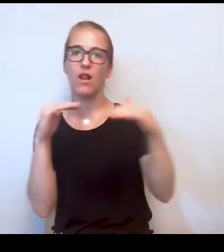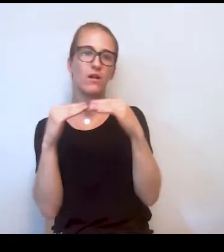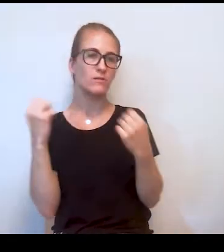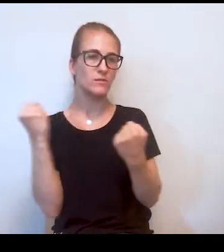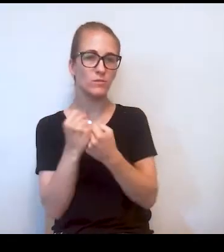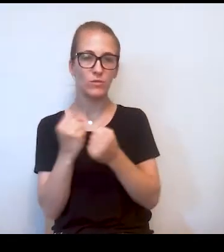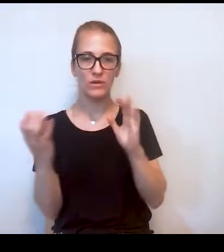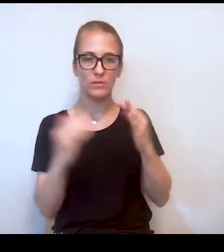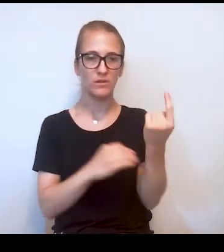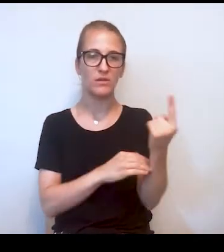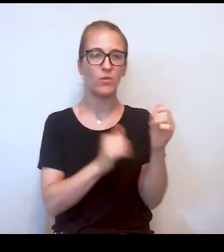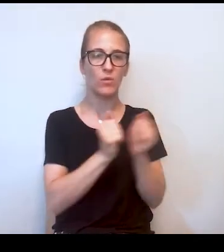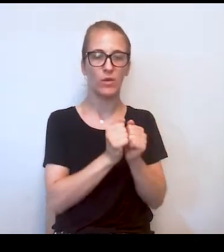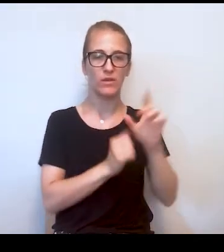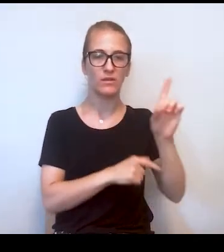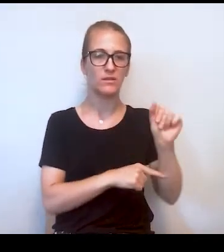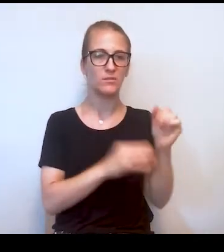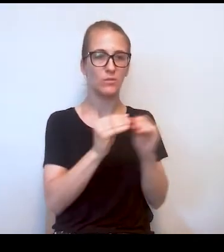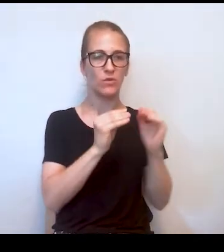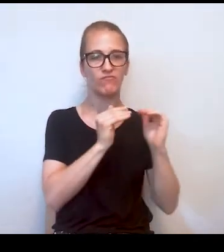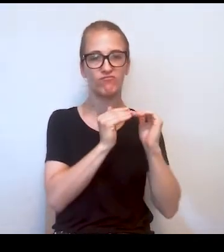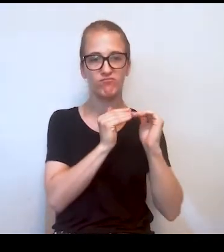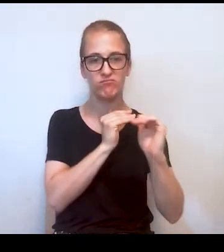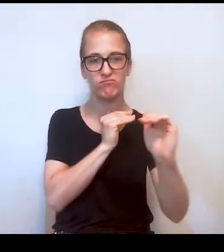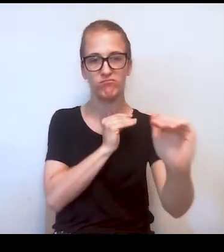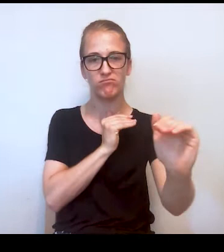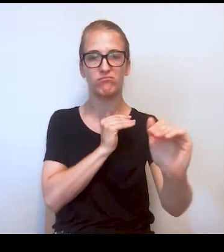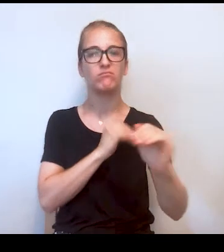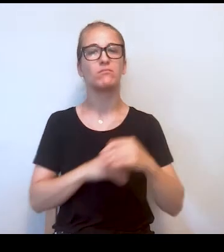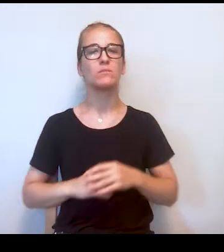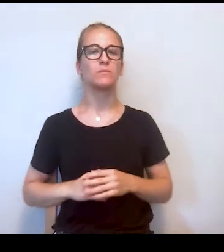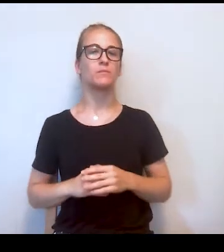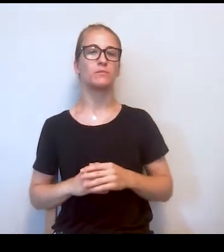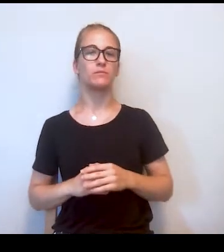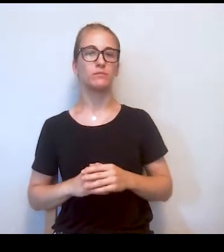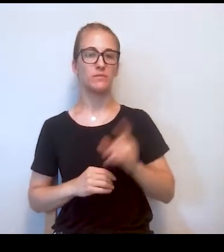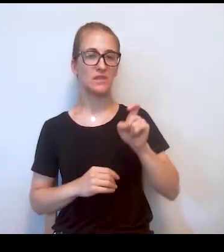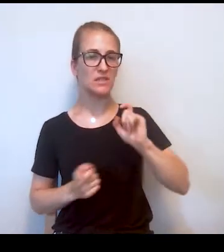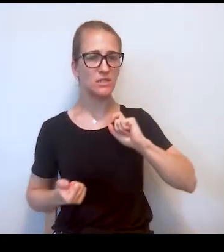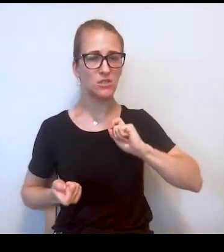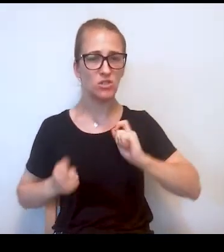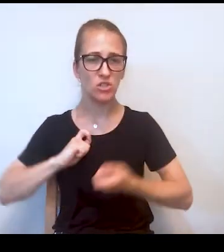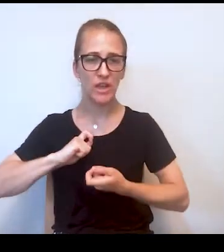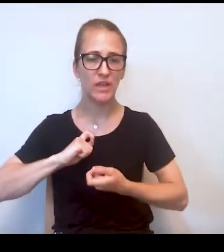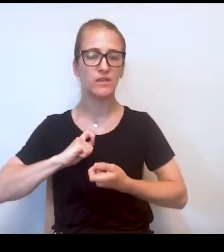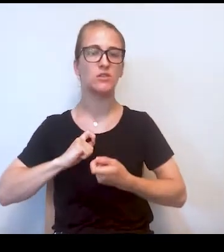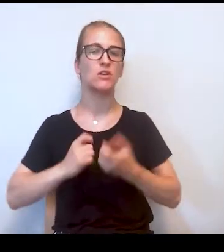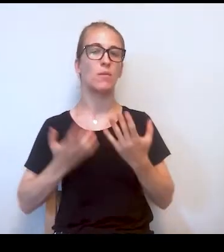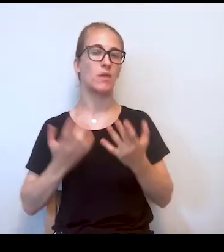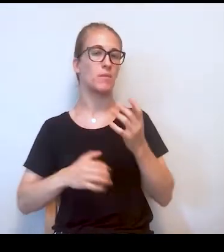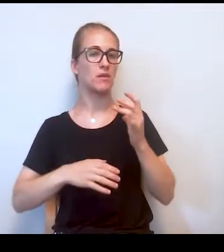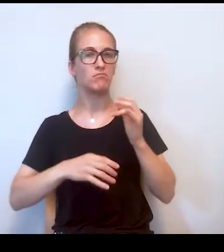because needs change and maybe institutions aren't available to make (chuckles) changes.